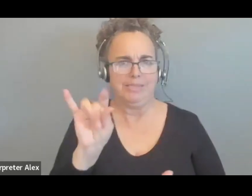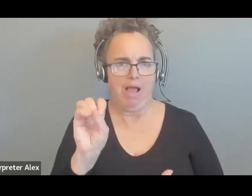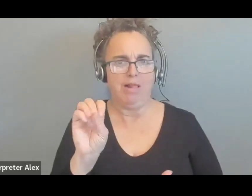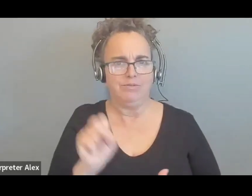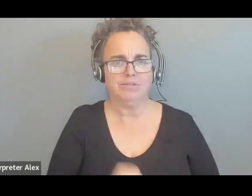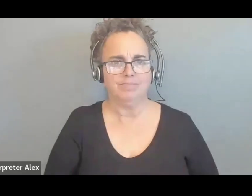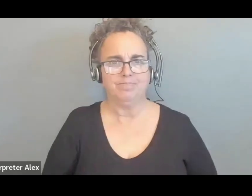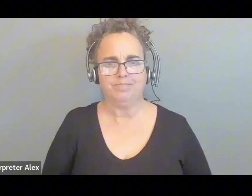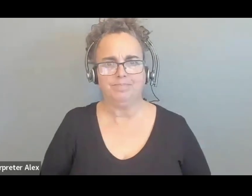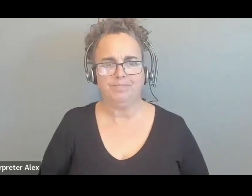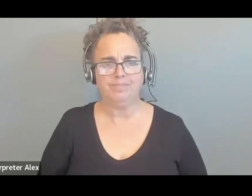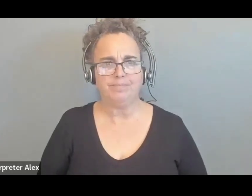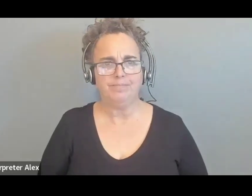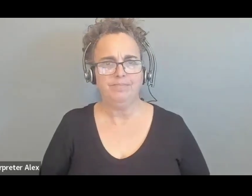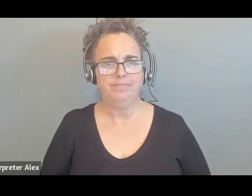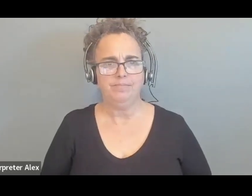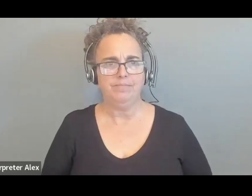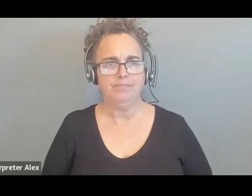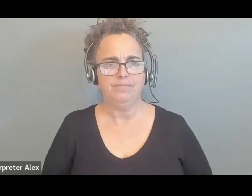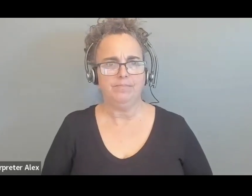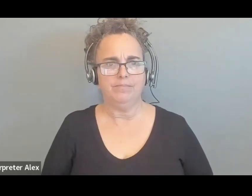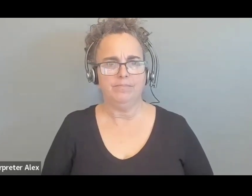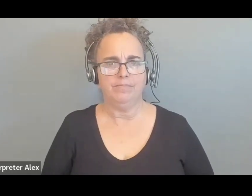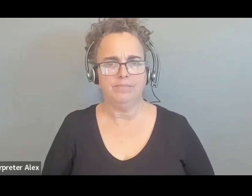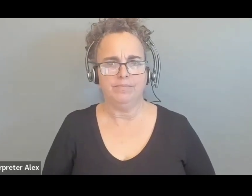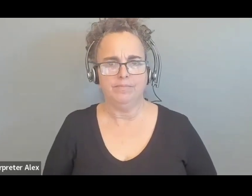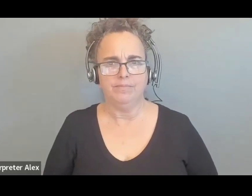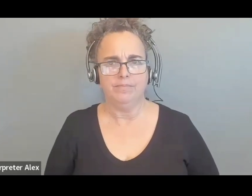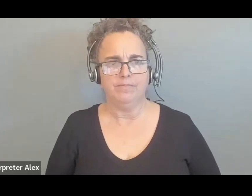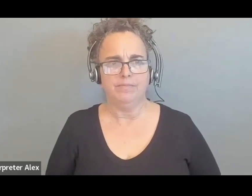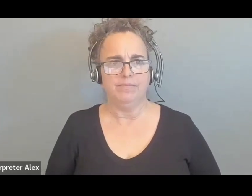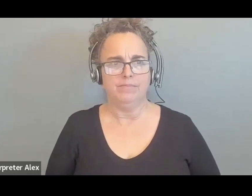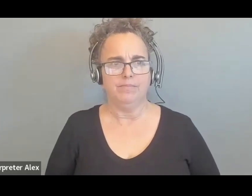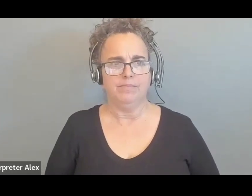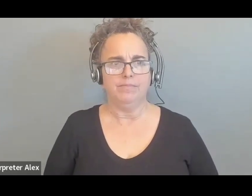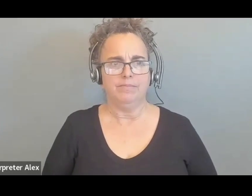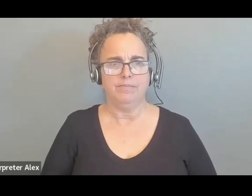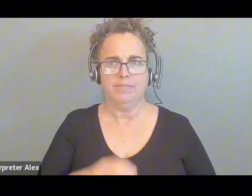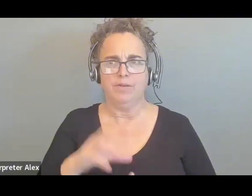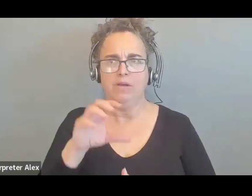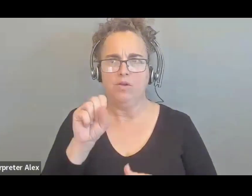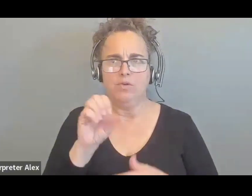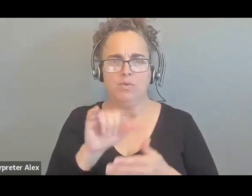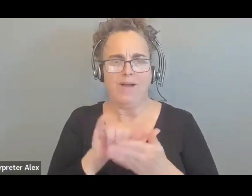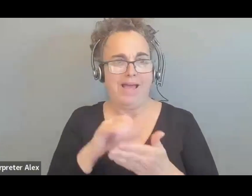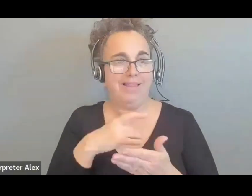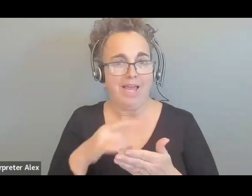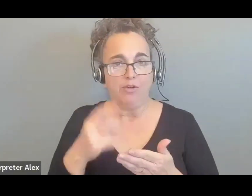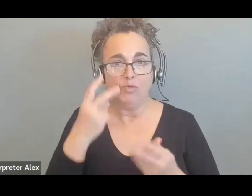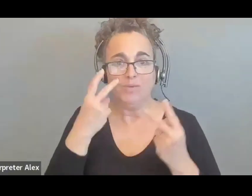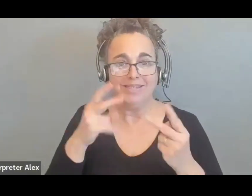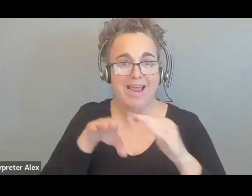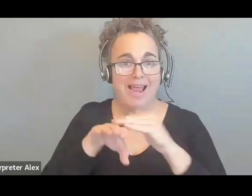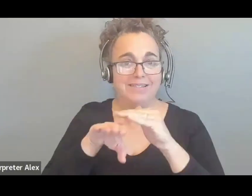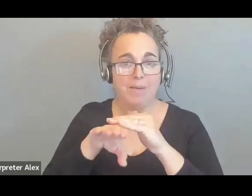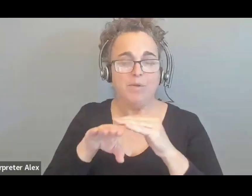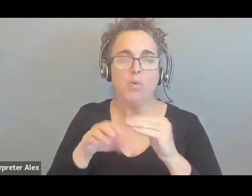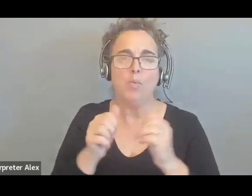Well, thank you Alex. You know, get the realm of accessibility. I always like to look at accessibility with a capital A.